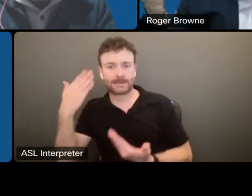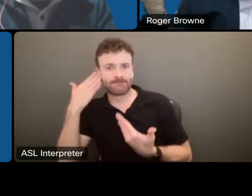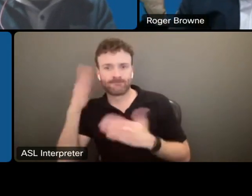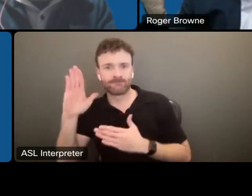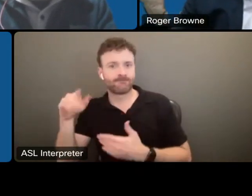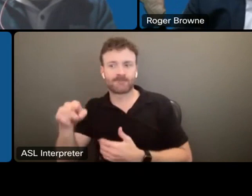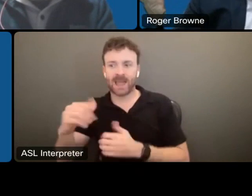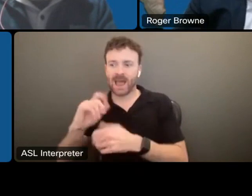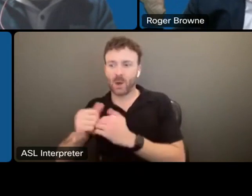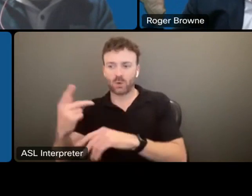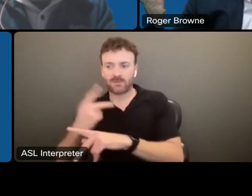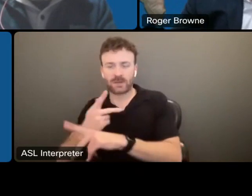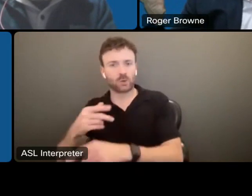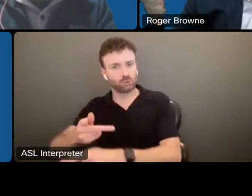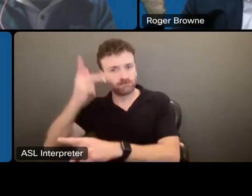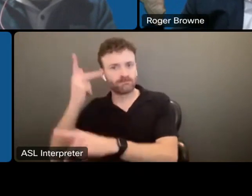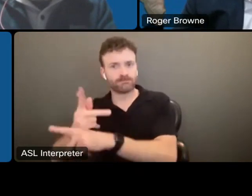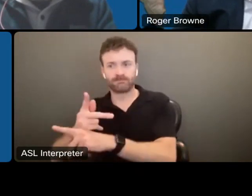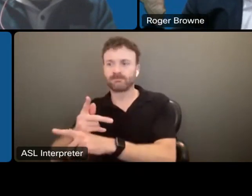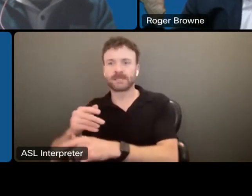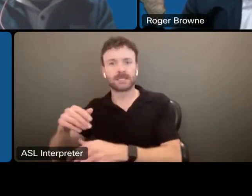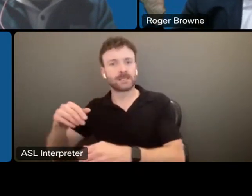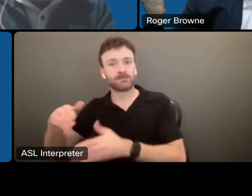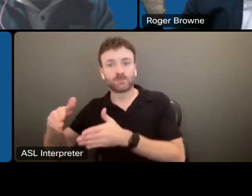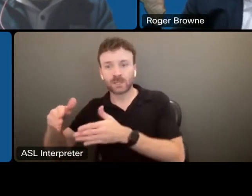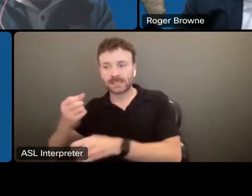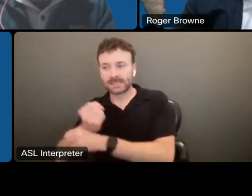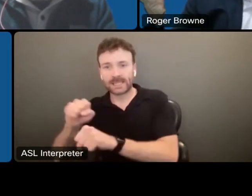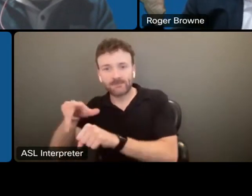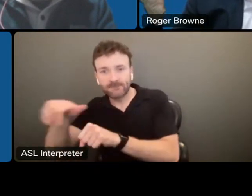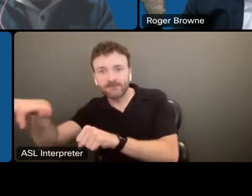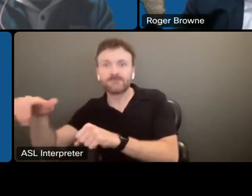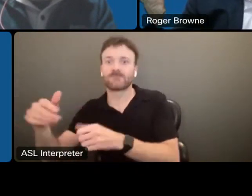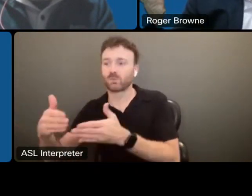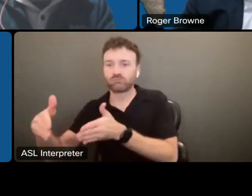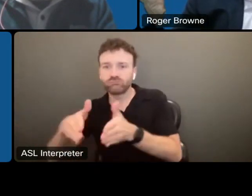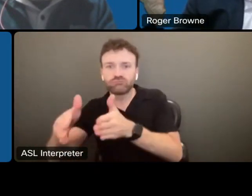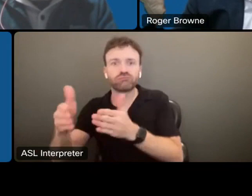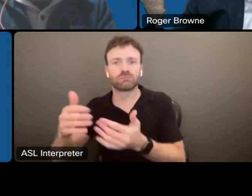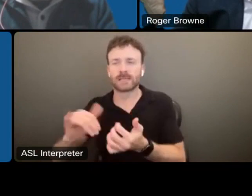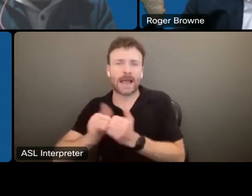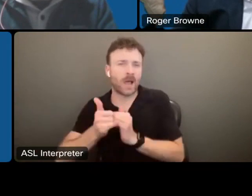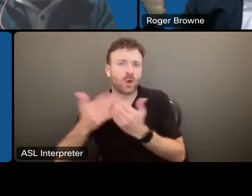figure out any way to maintain this infrastructure. What are the alternatives? What are the ways to get around it?